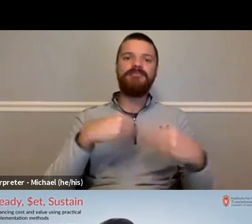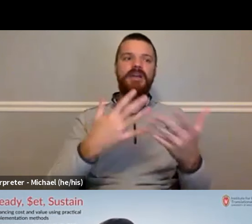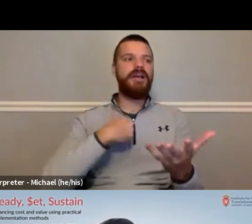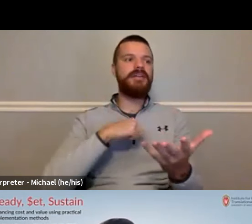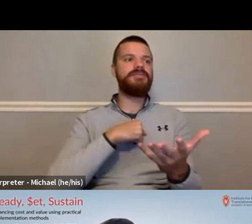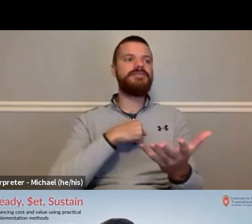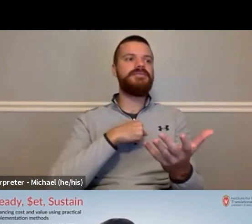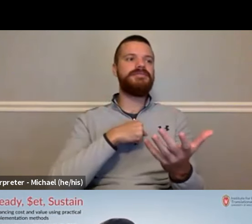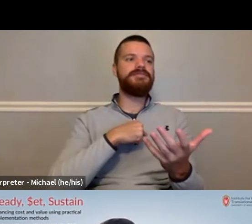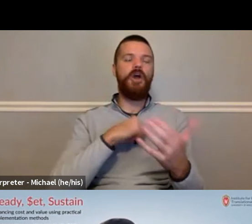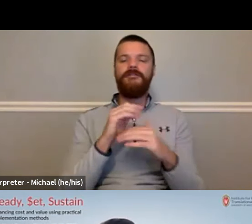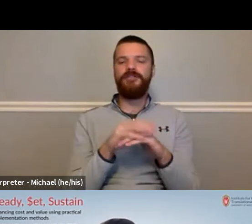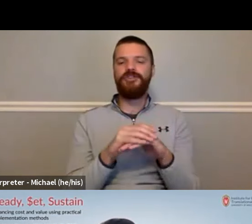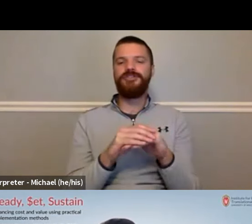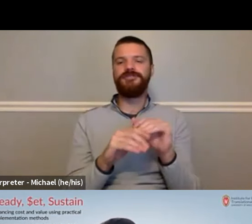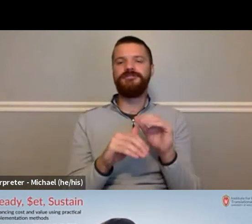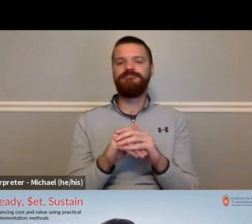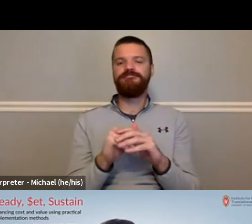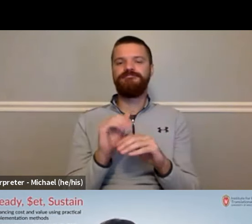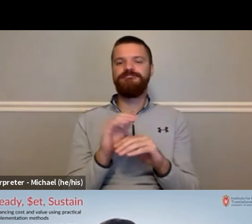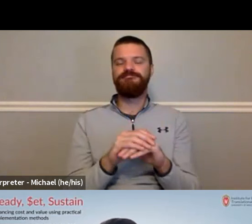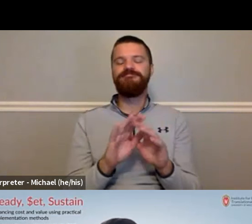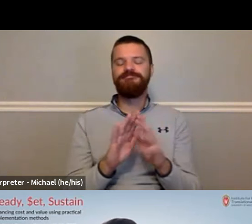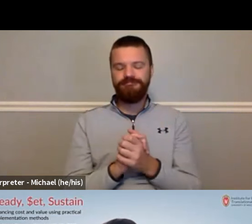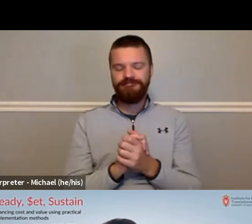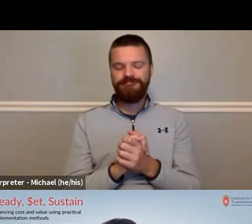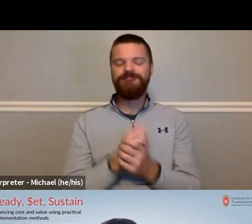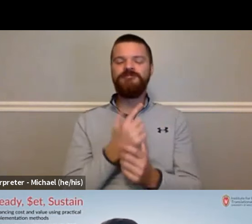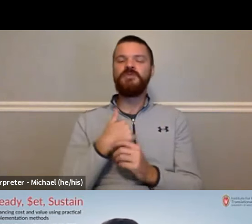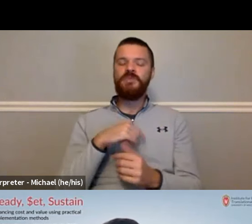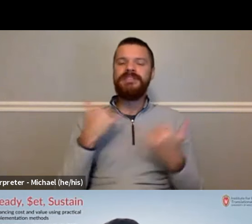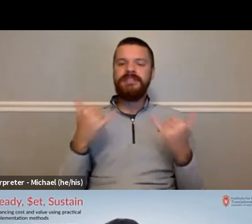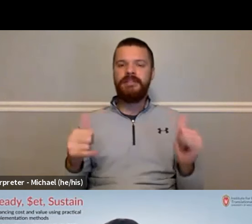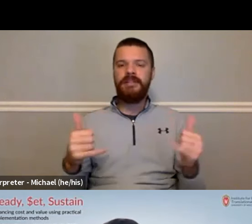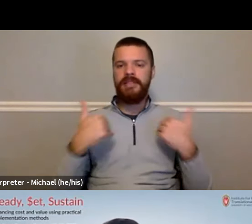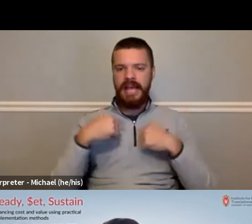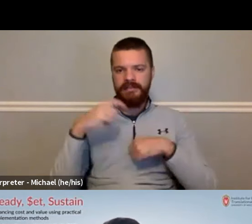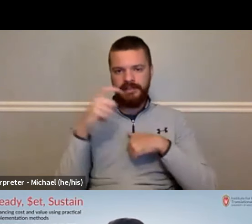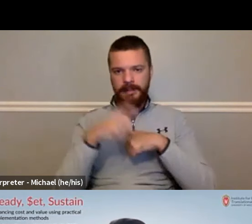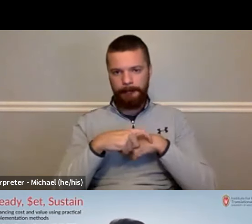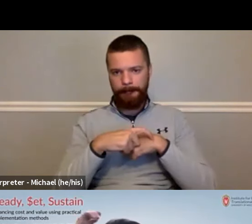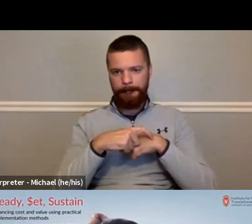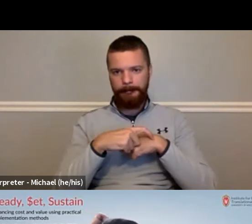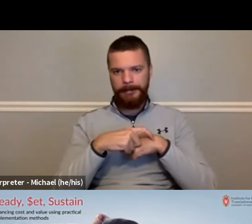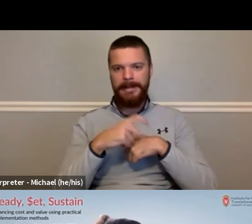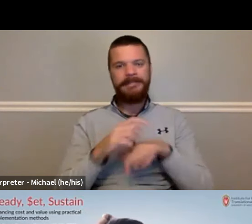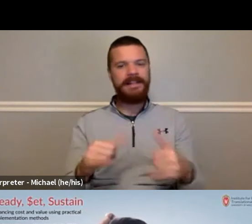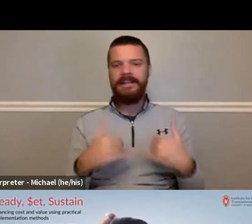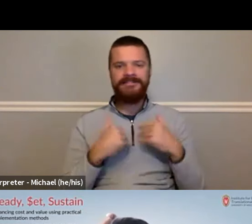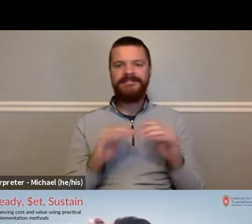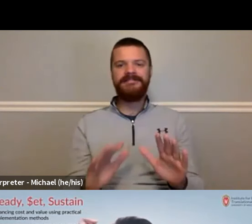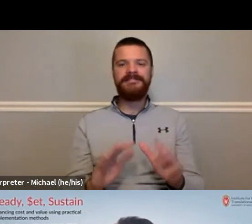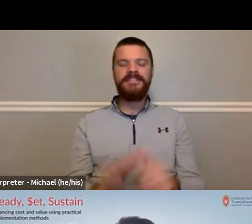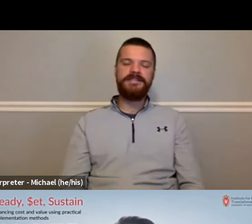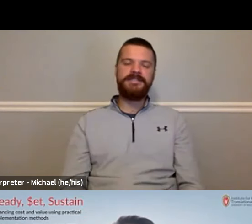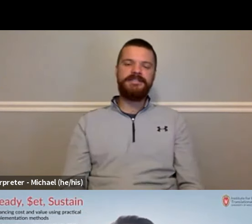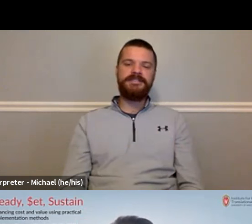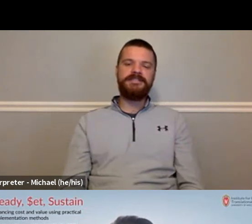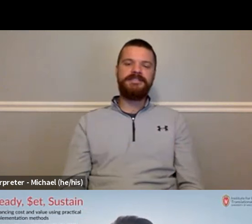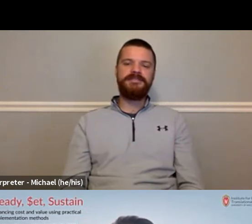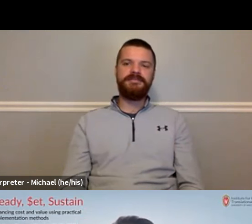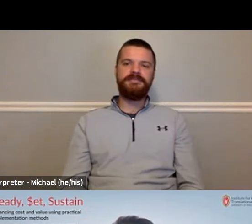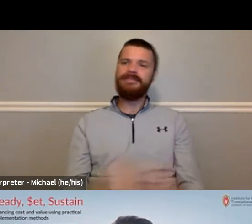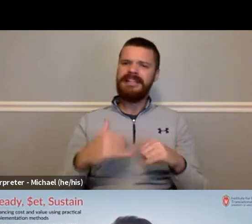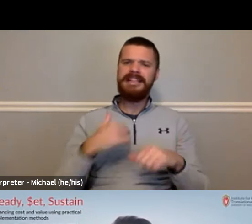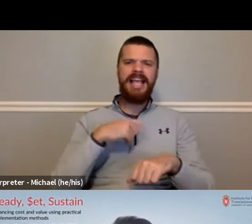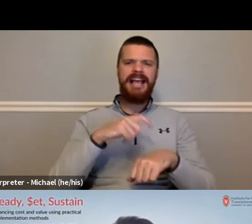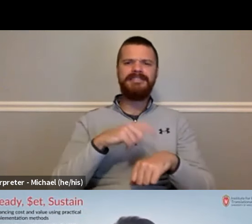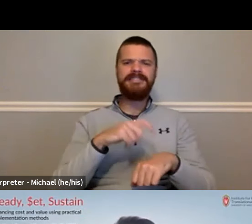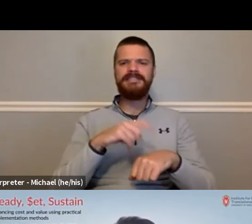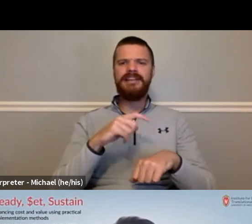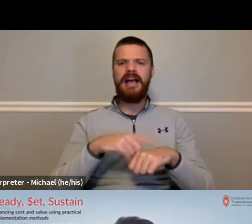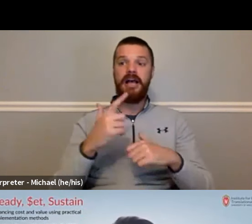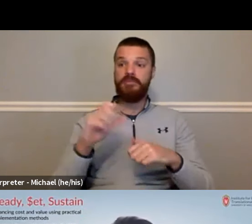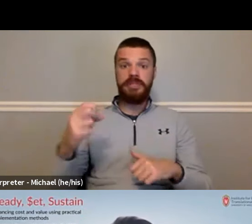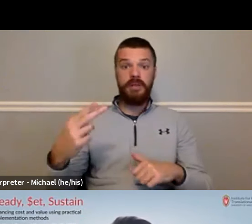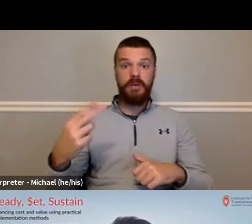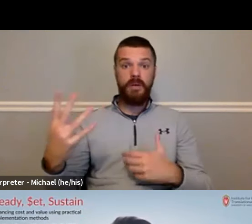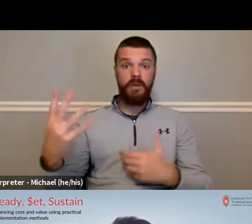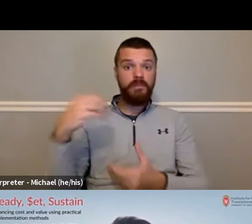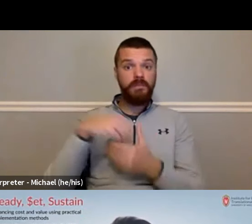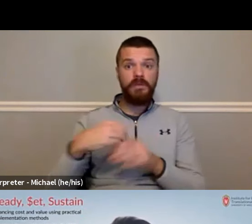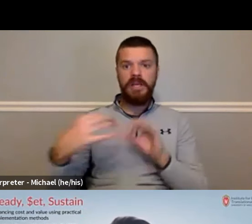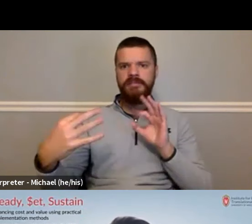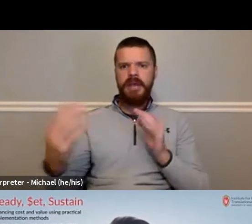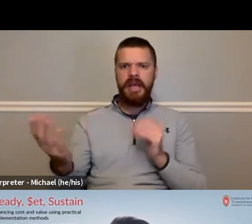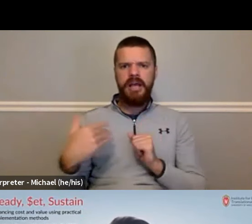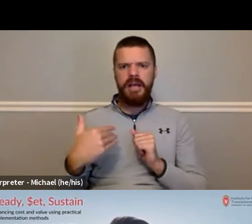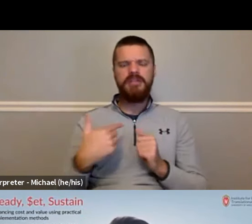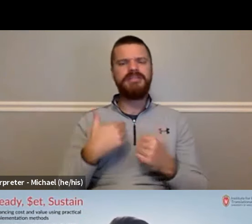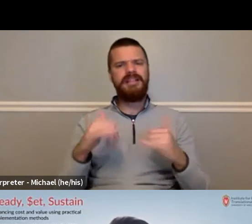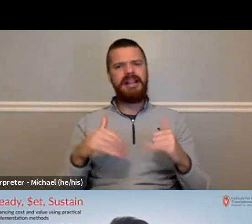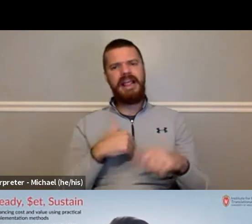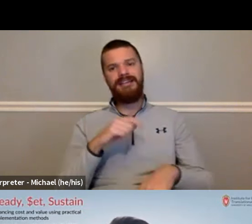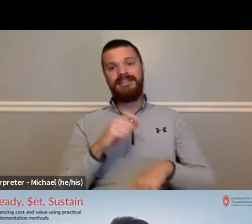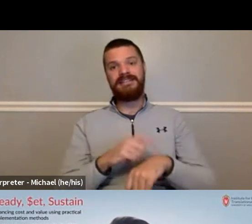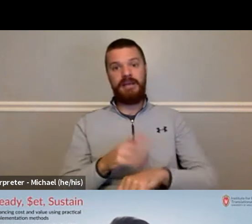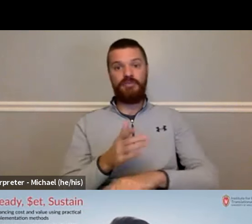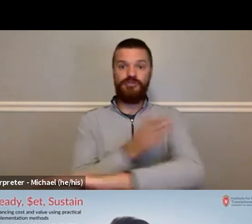Michelle Chui: comfort I guess that we still have time to improve on this, we still have time to get stakeholder engaged feedback we still have time to do this better than what I think we have, and I think that.